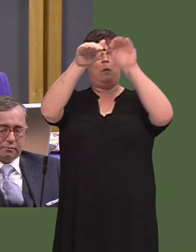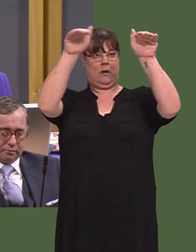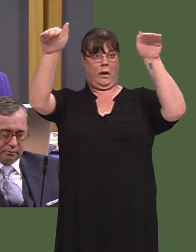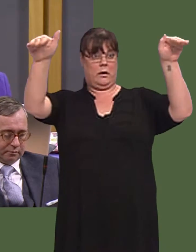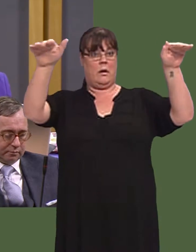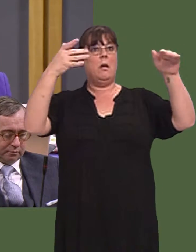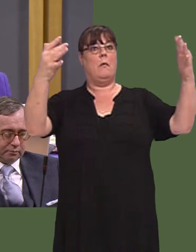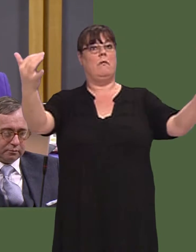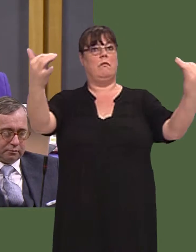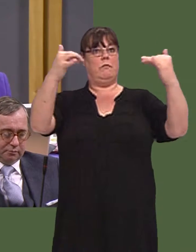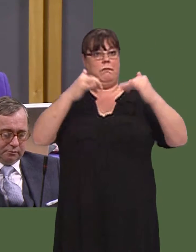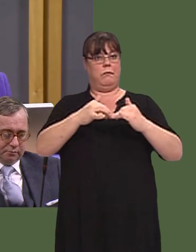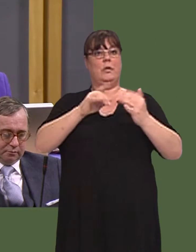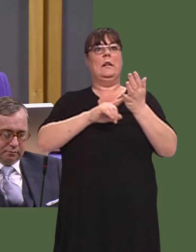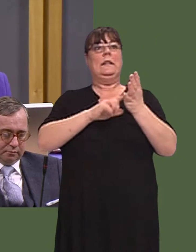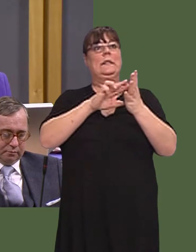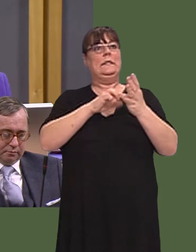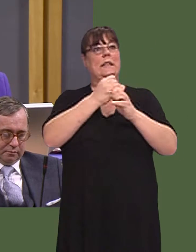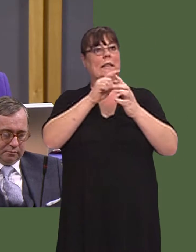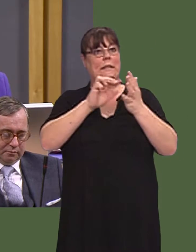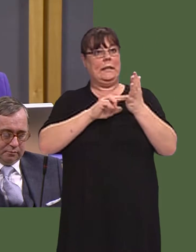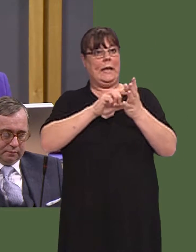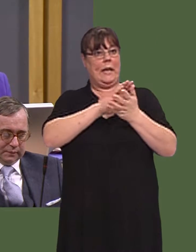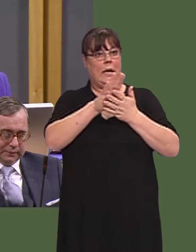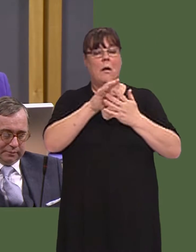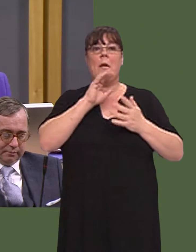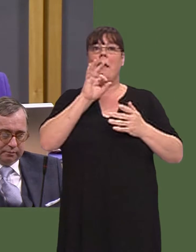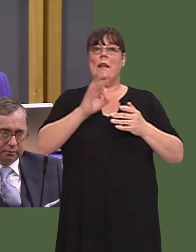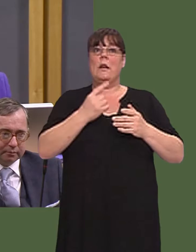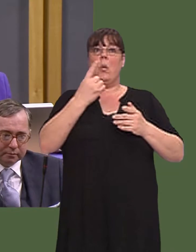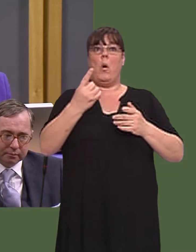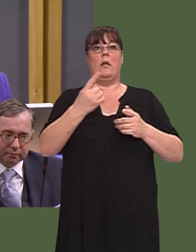currently being brought into the school in Llangennech, whilst 81 English-medium pupils